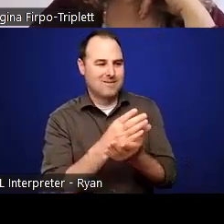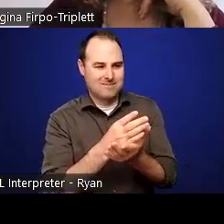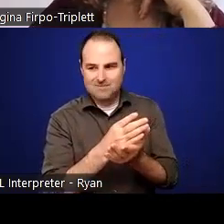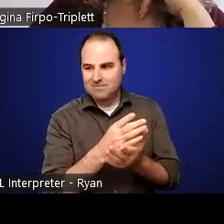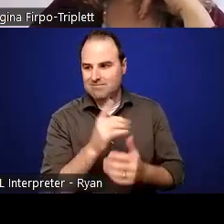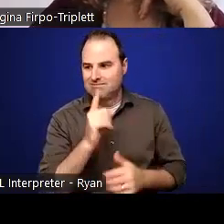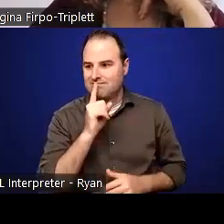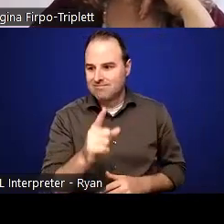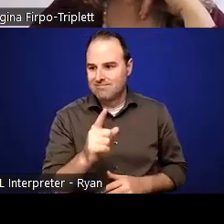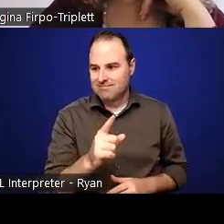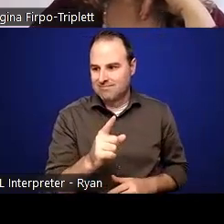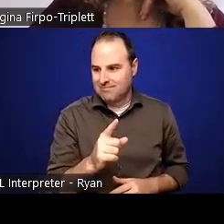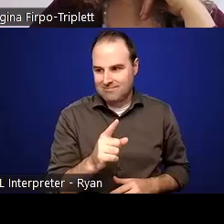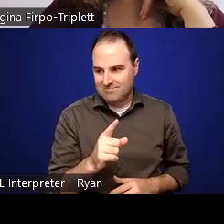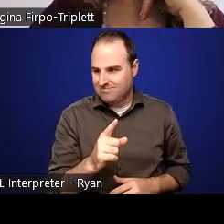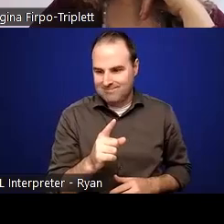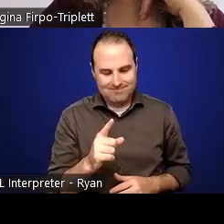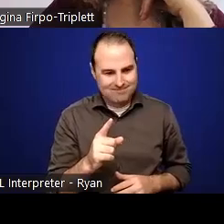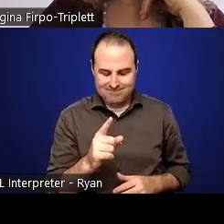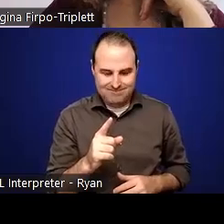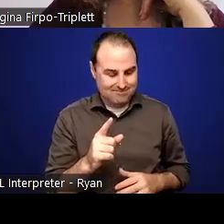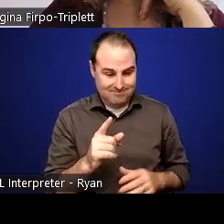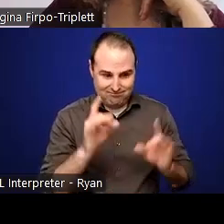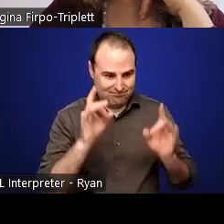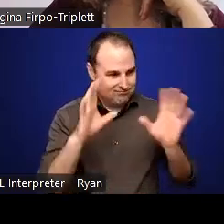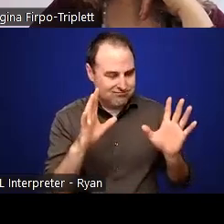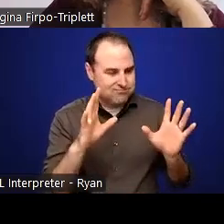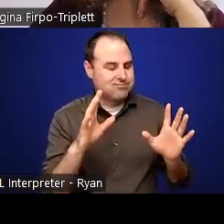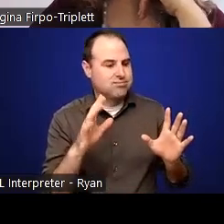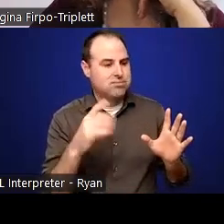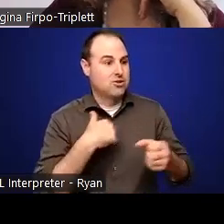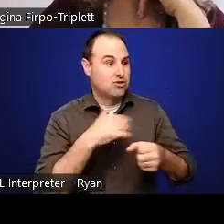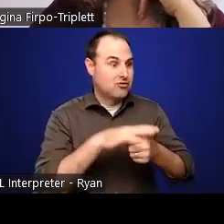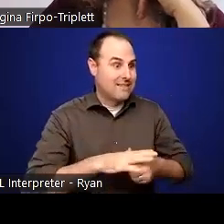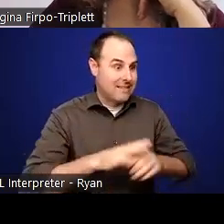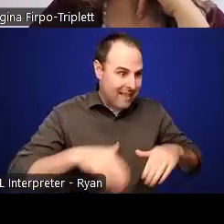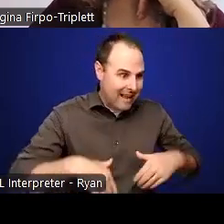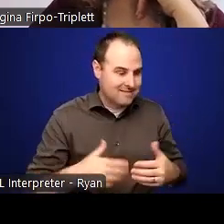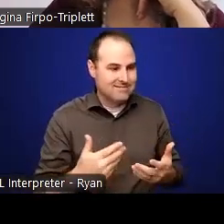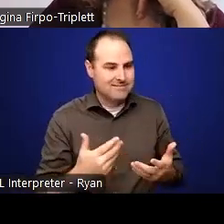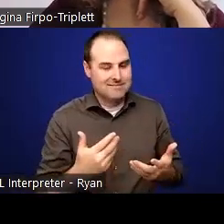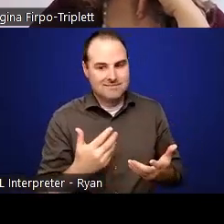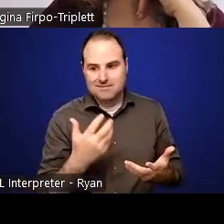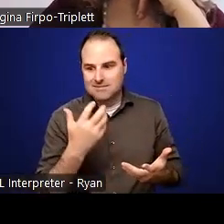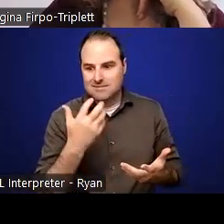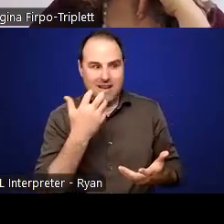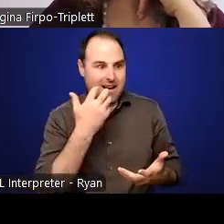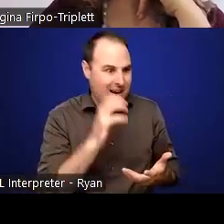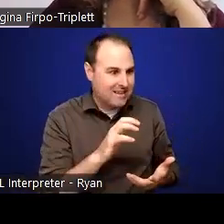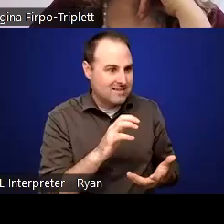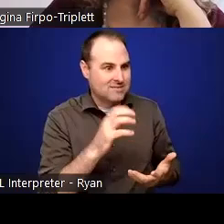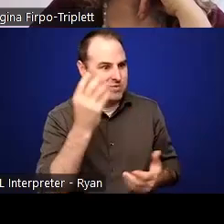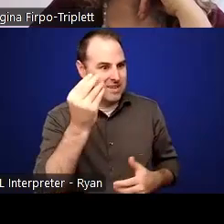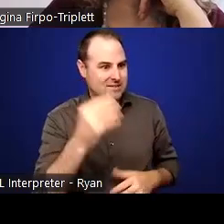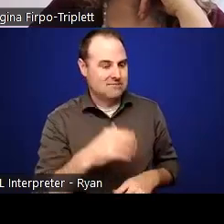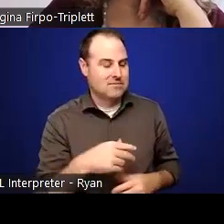was from a combo stressing about being late, being super hot outside, and standing for a long time,